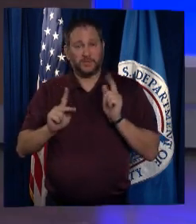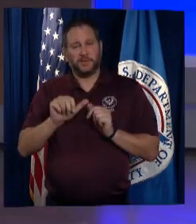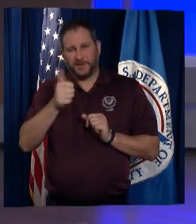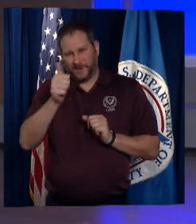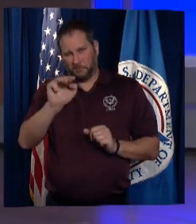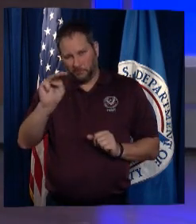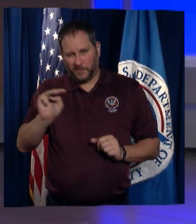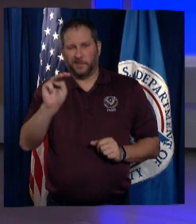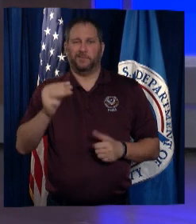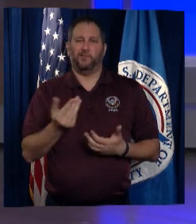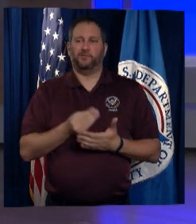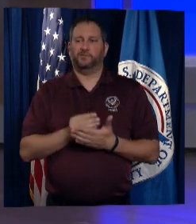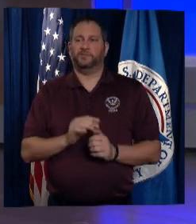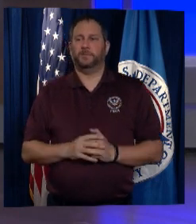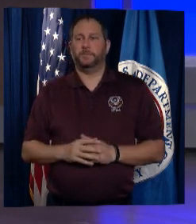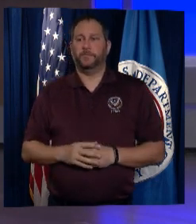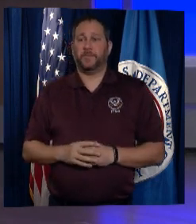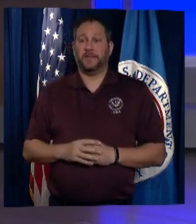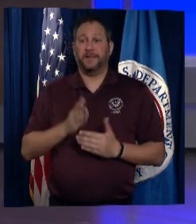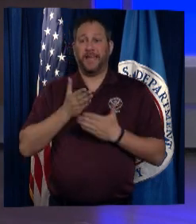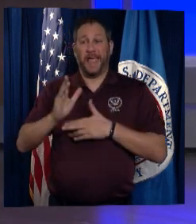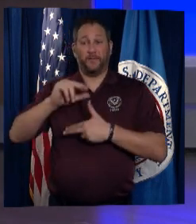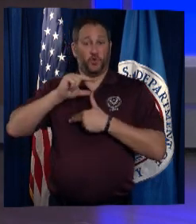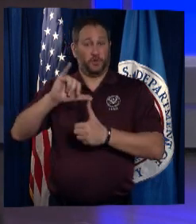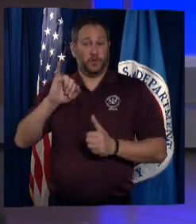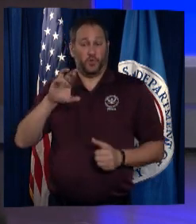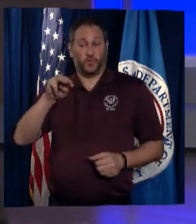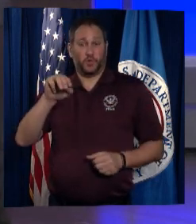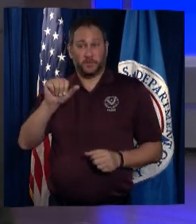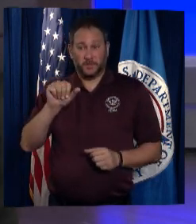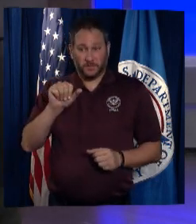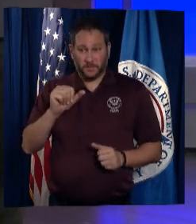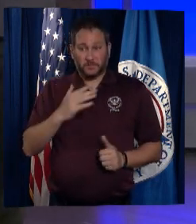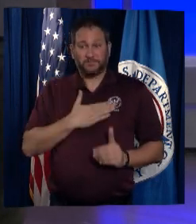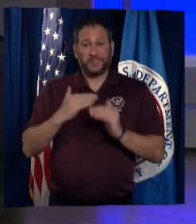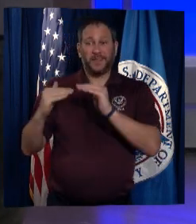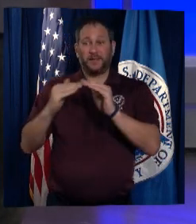made a quick in full recovery, emergency managers shared that story as a warning